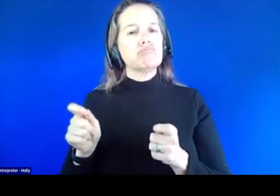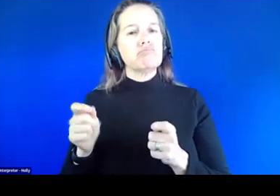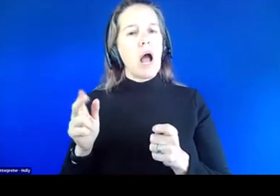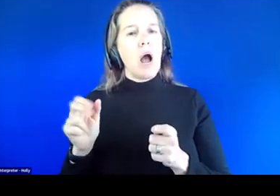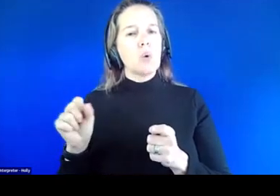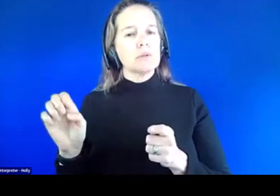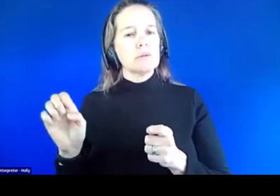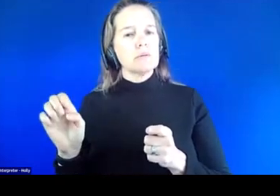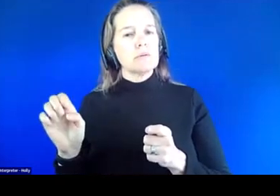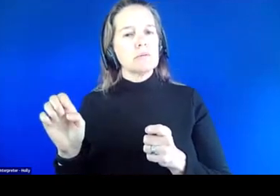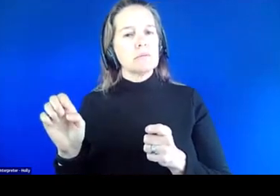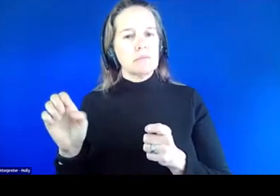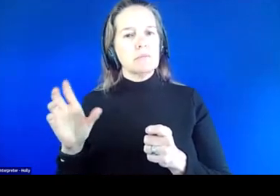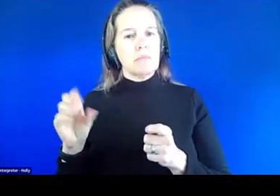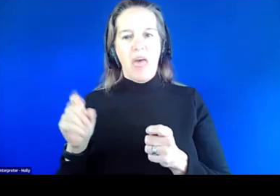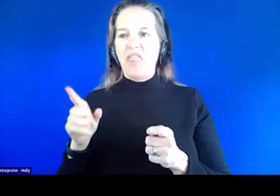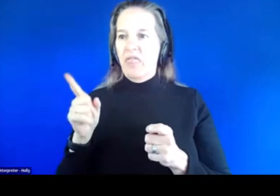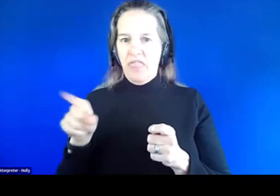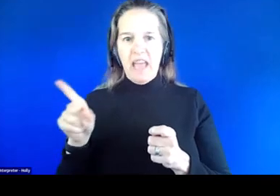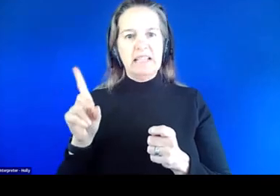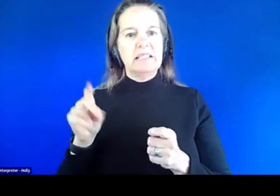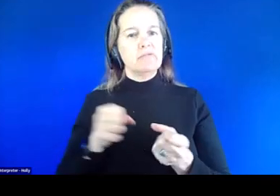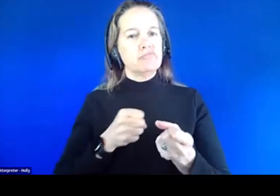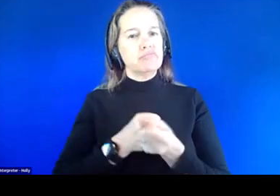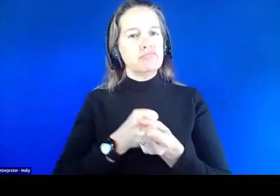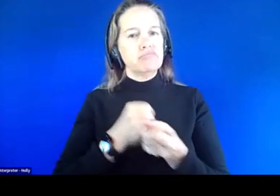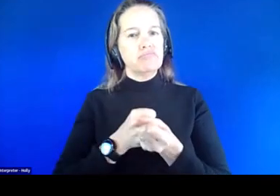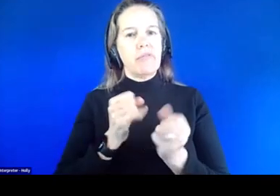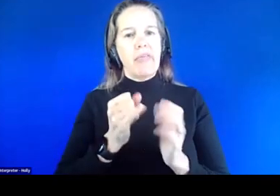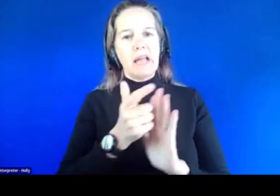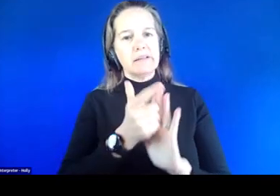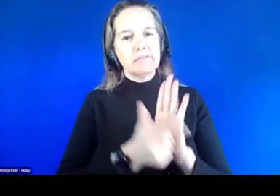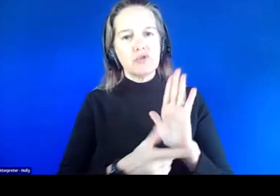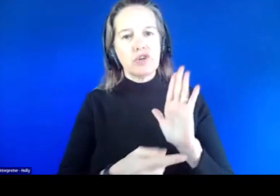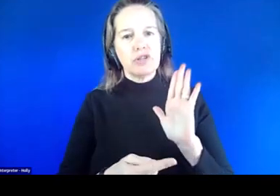It was a Democrat administration in the late